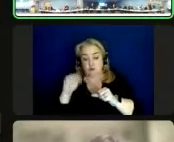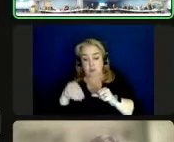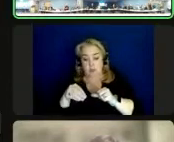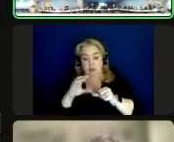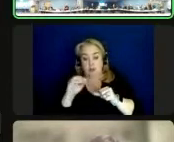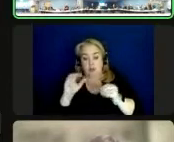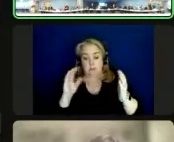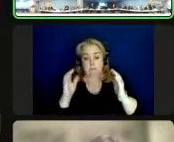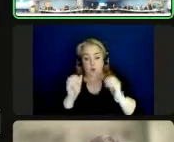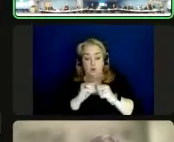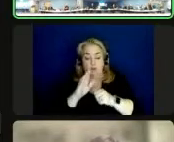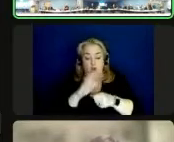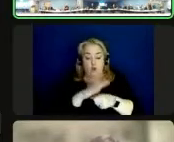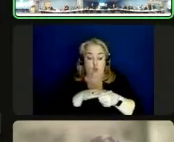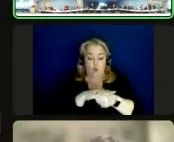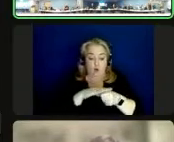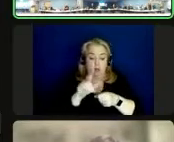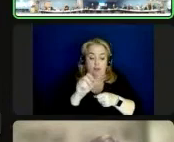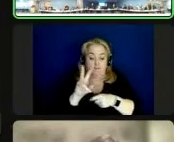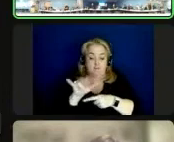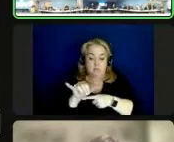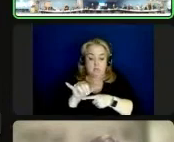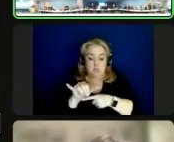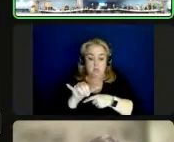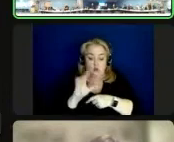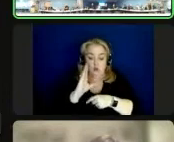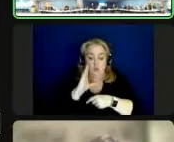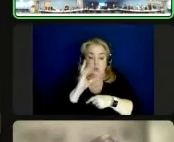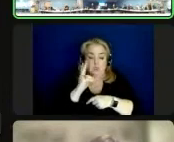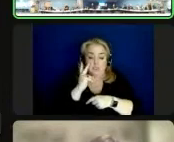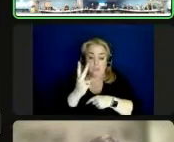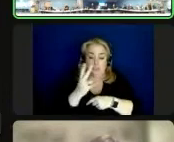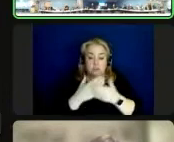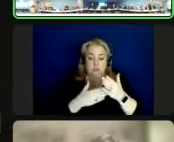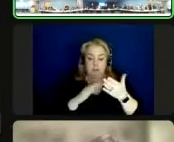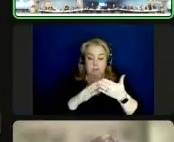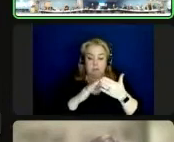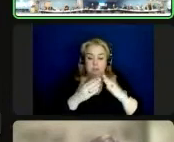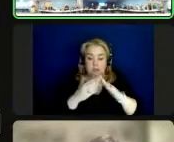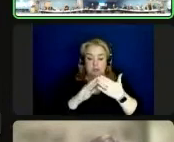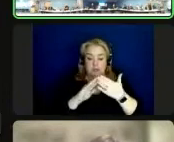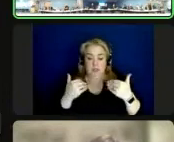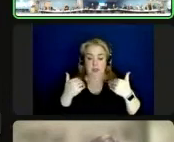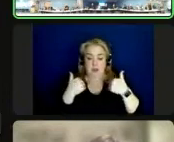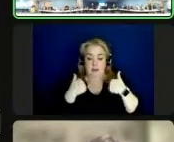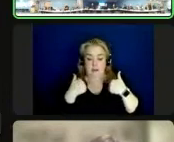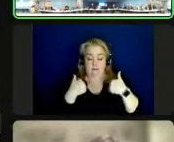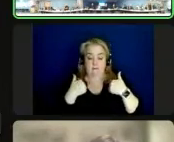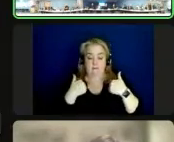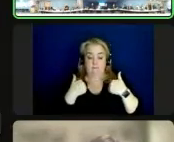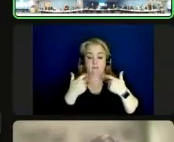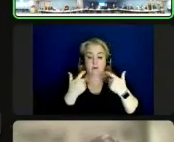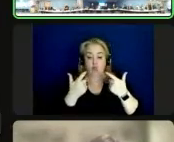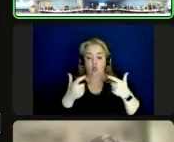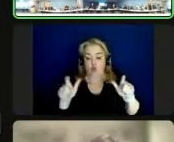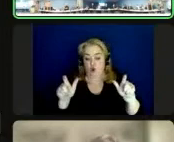THAT IF YOU WERE TO ADDAY